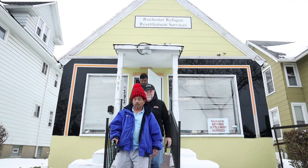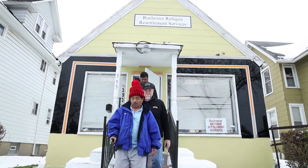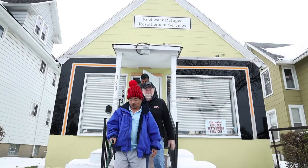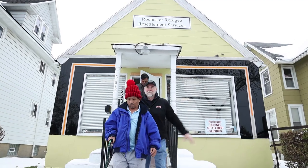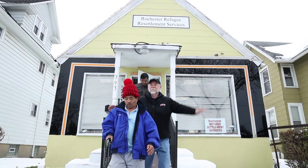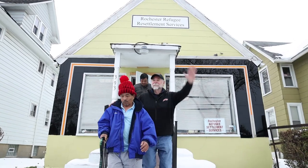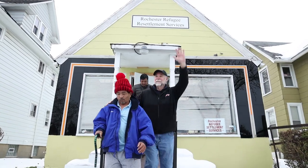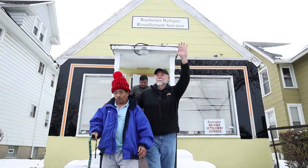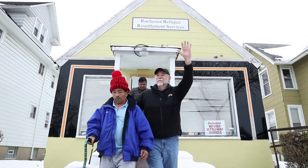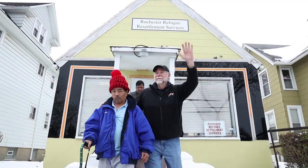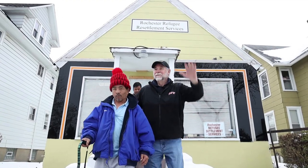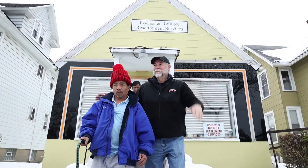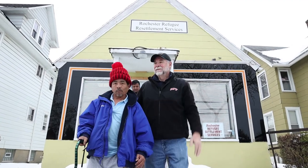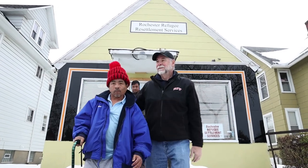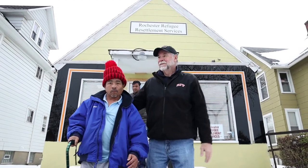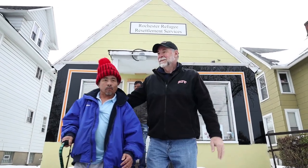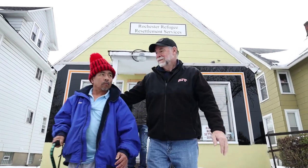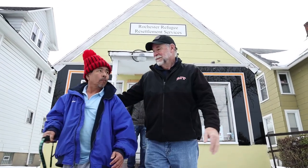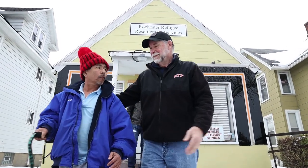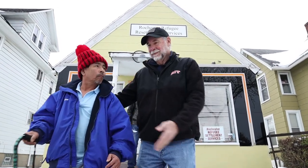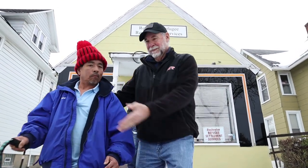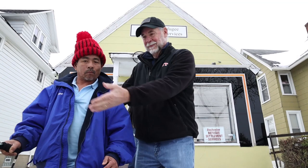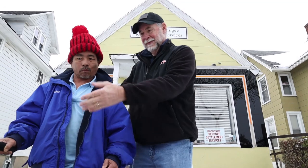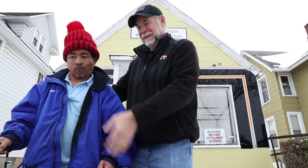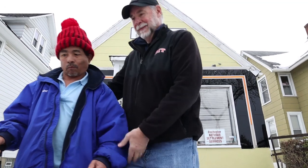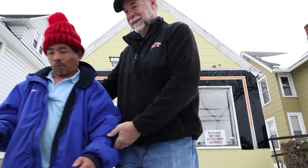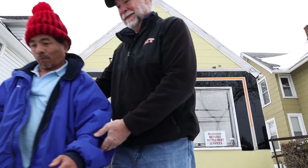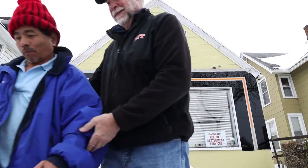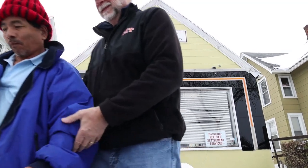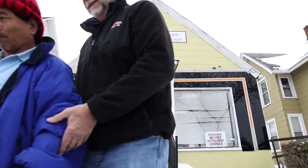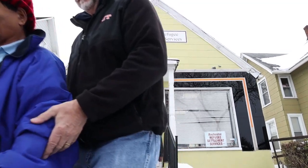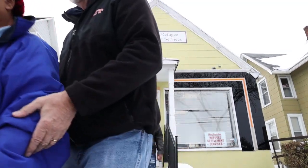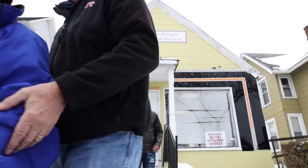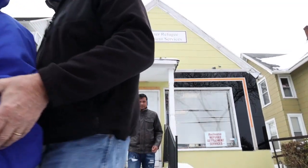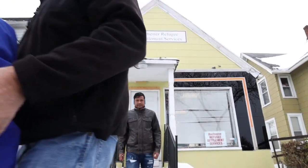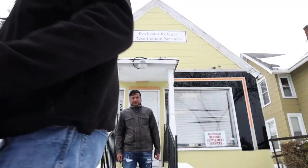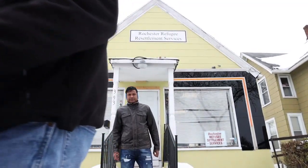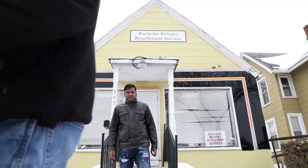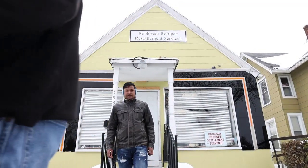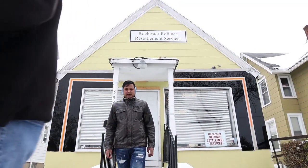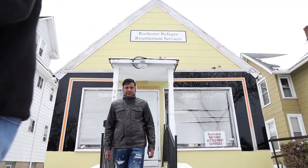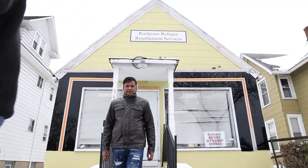(Rob) and they get back to their families, the refugees, they tell the stories about